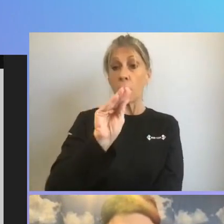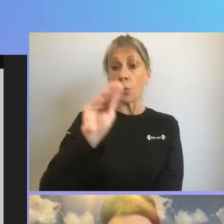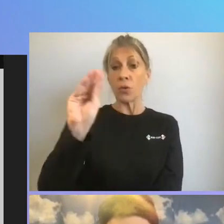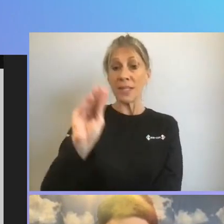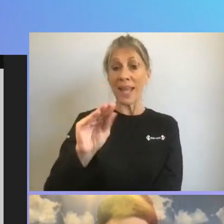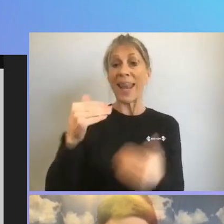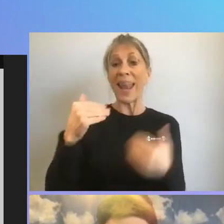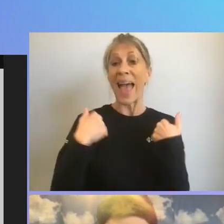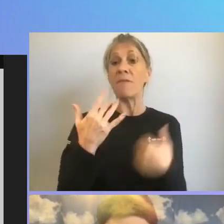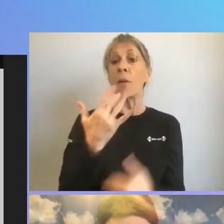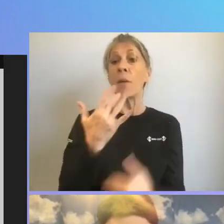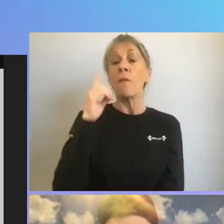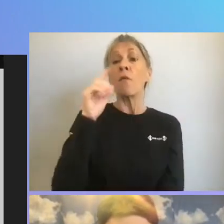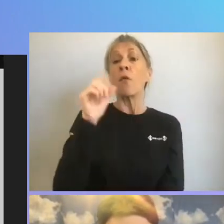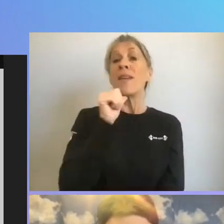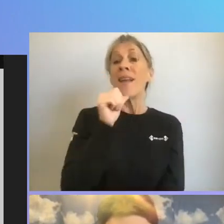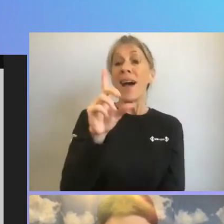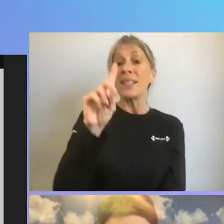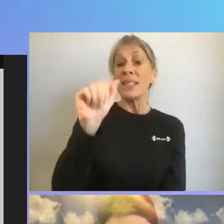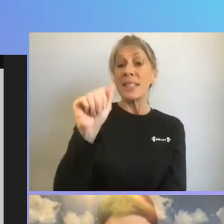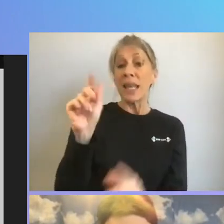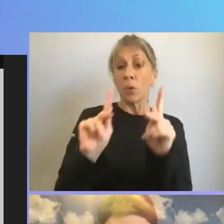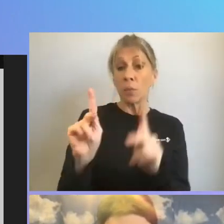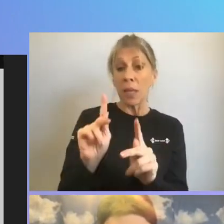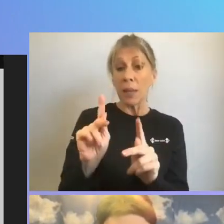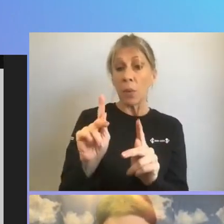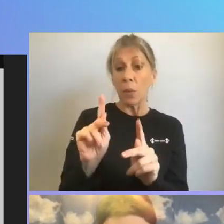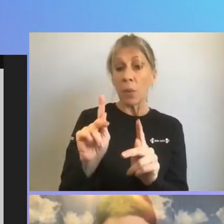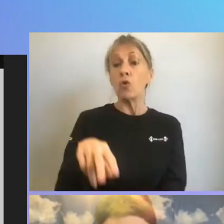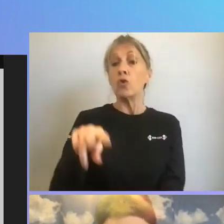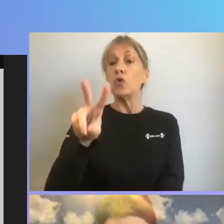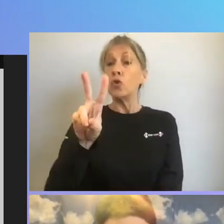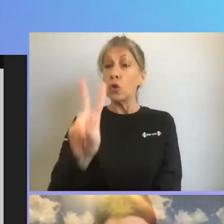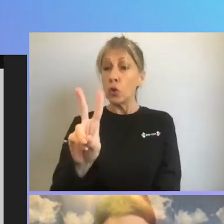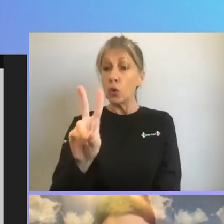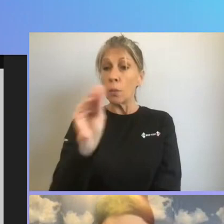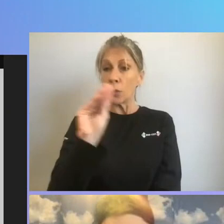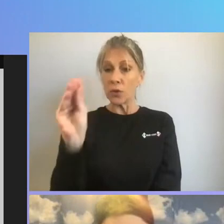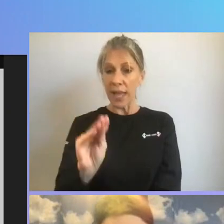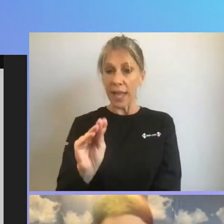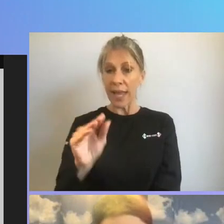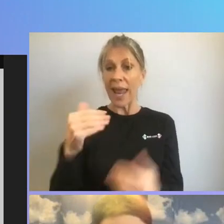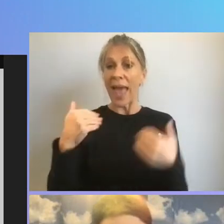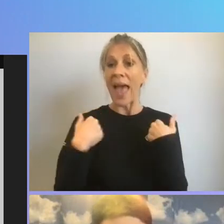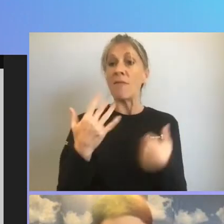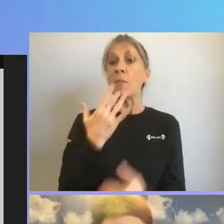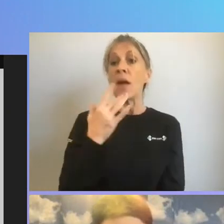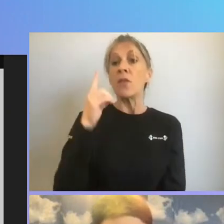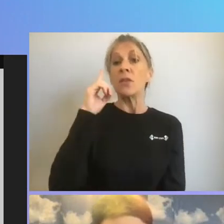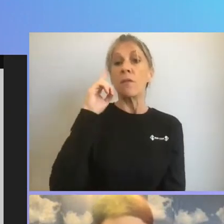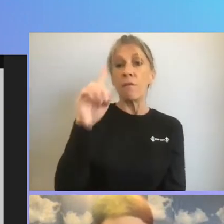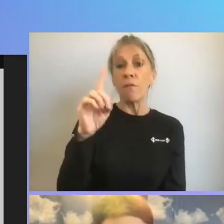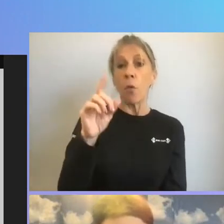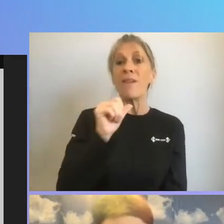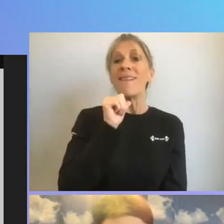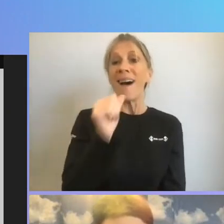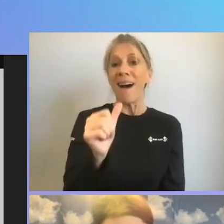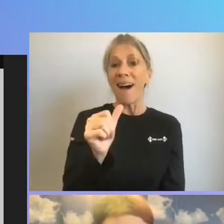preference for non-disabled people. And 2% have a preference